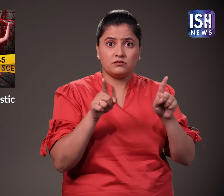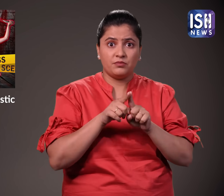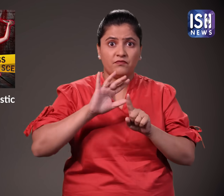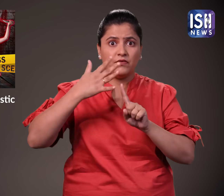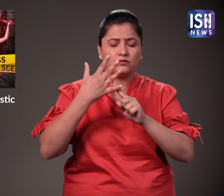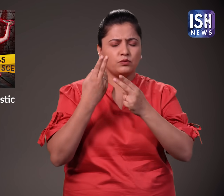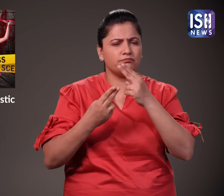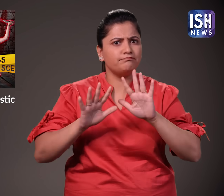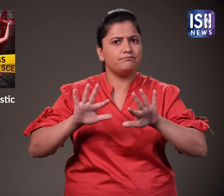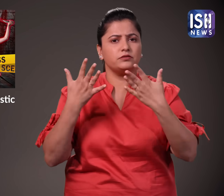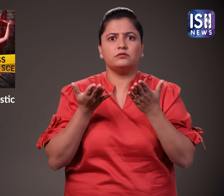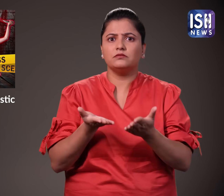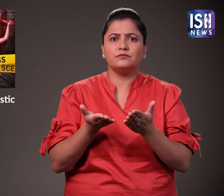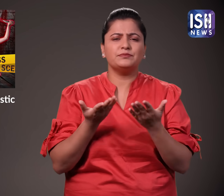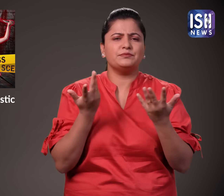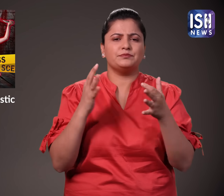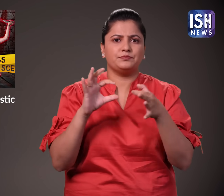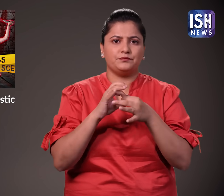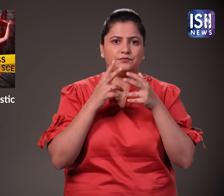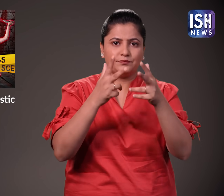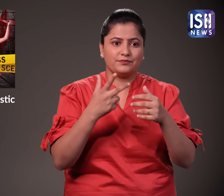The fifth incident is very bizarre. Let me tell you.